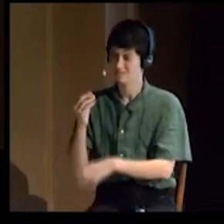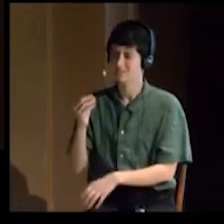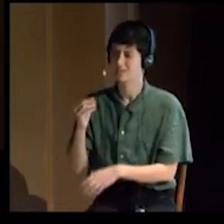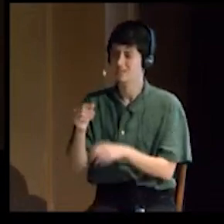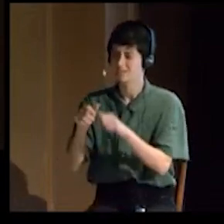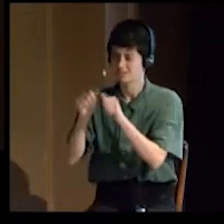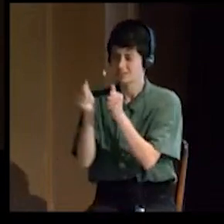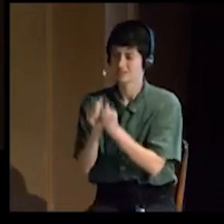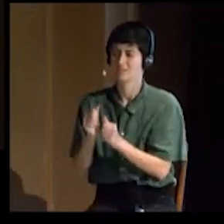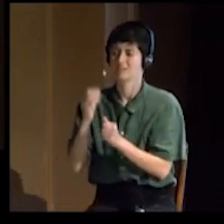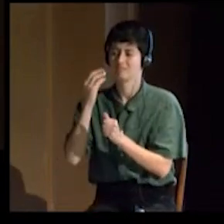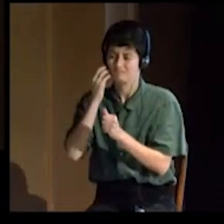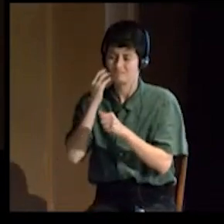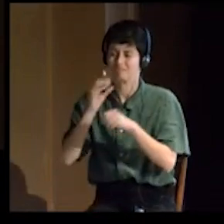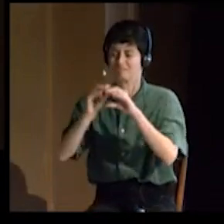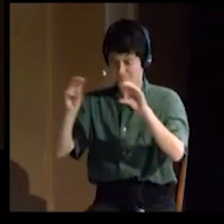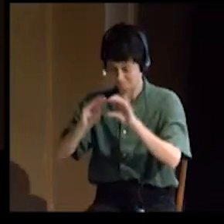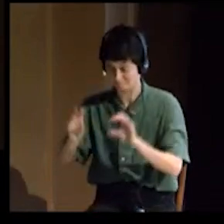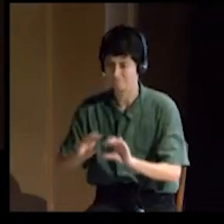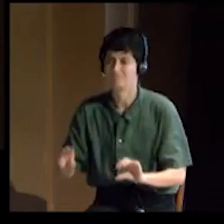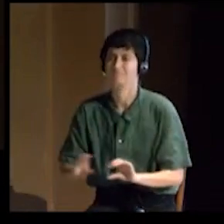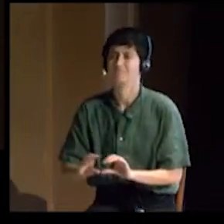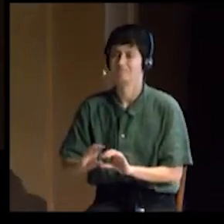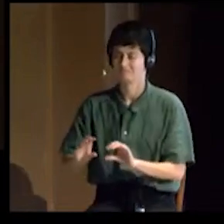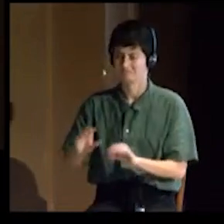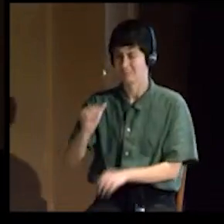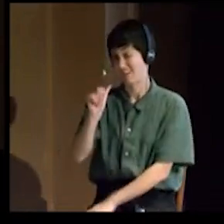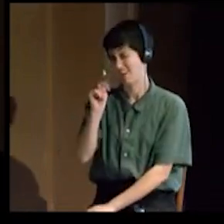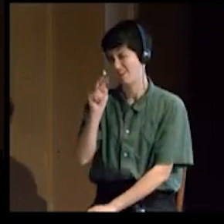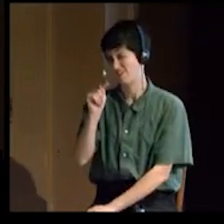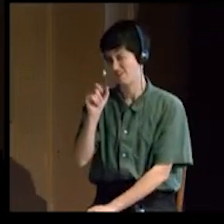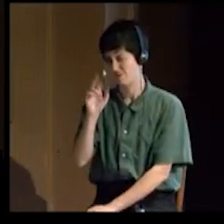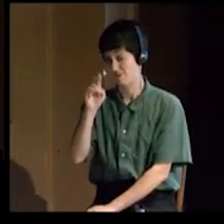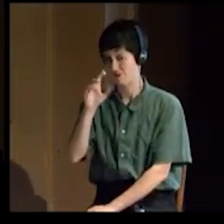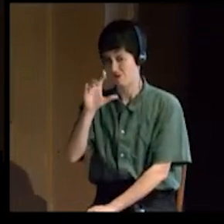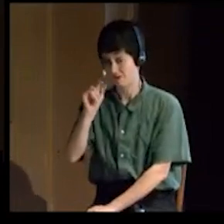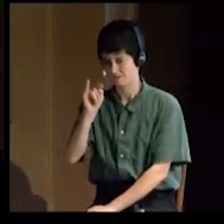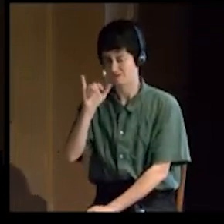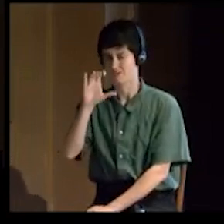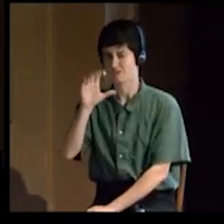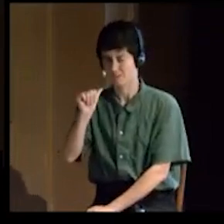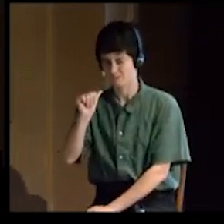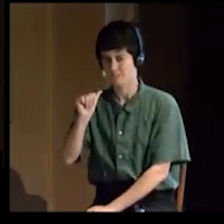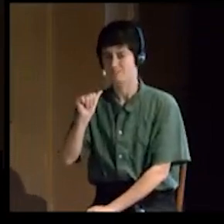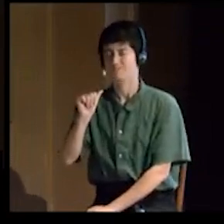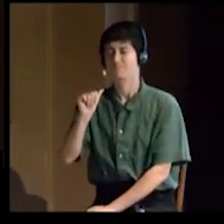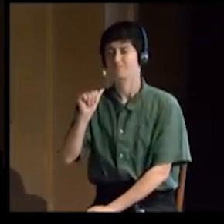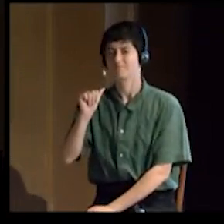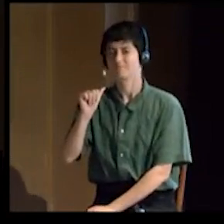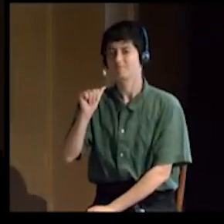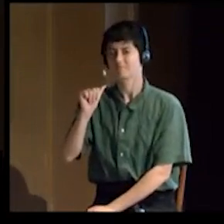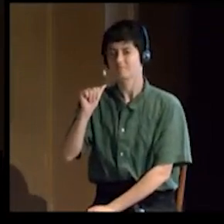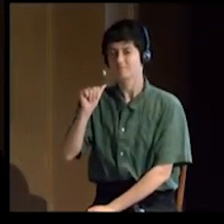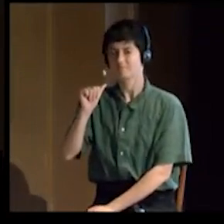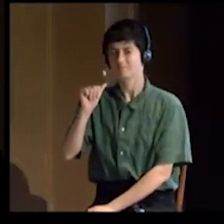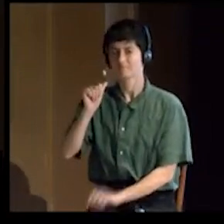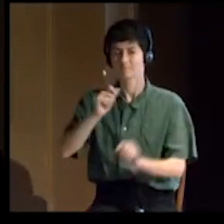of fluid salinity in mobilizing rare earth elements from monocyte and characterizing rock formations,